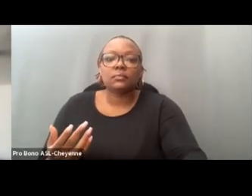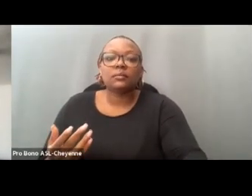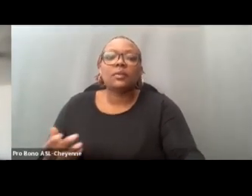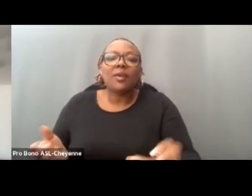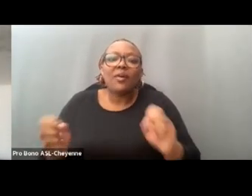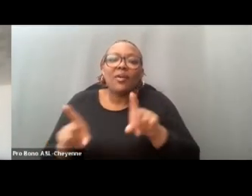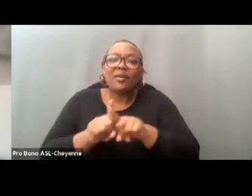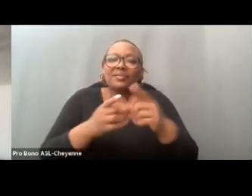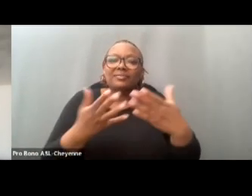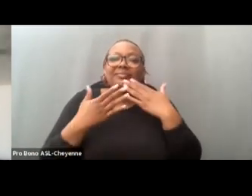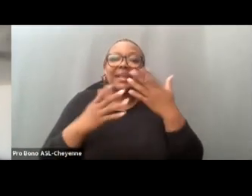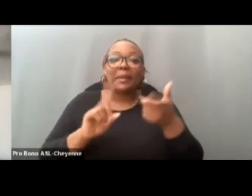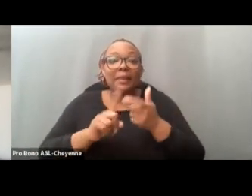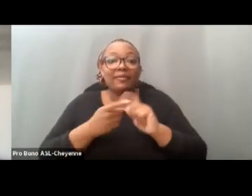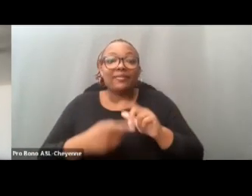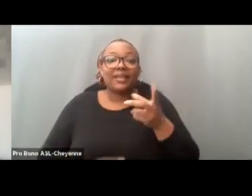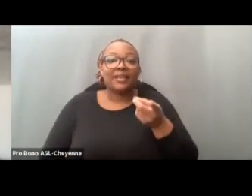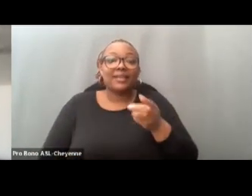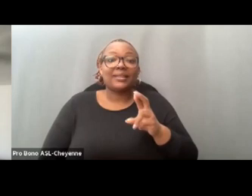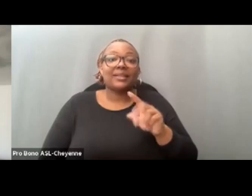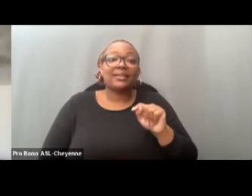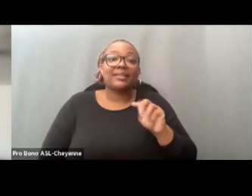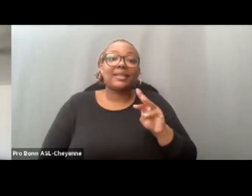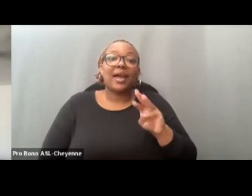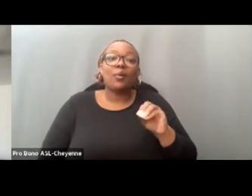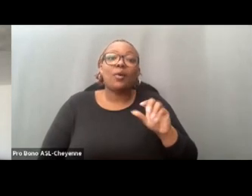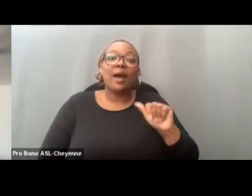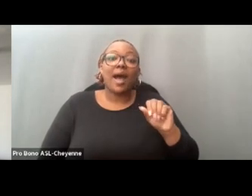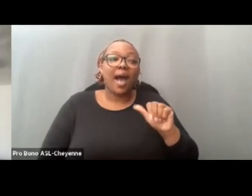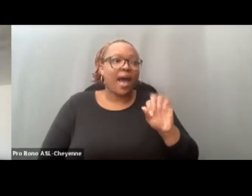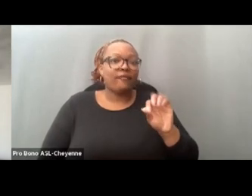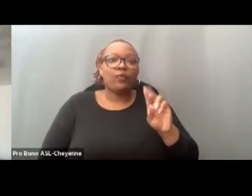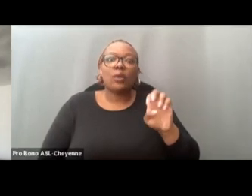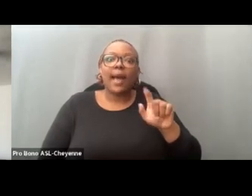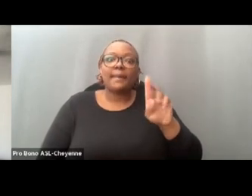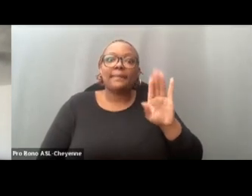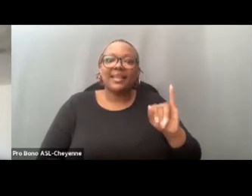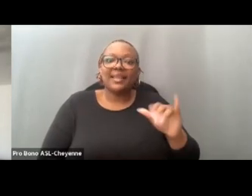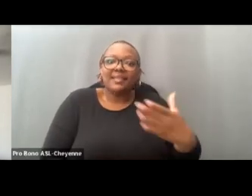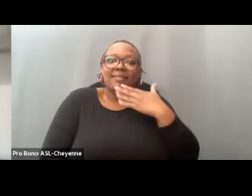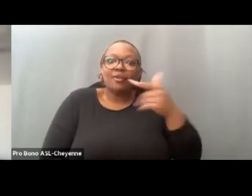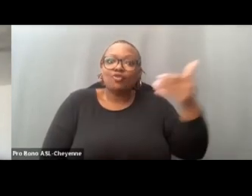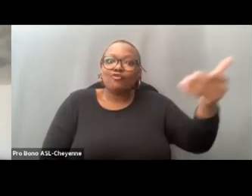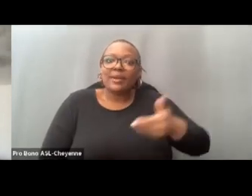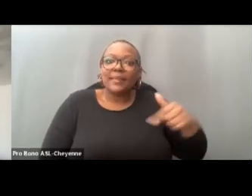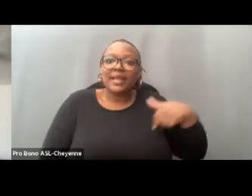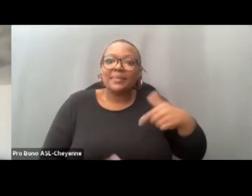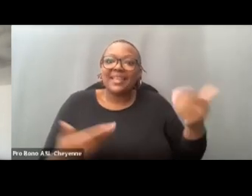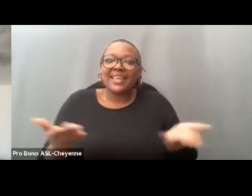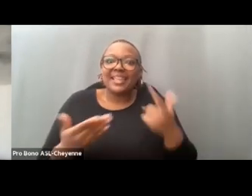my friend, Dr. Taiwo Afolabi, for inviting me to participate.